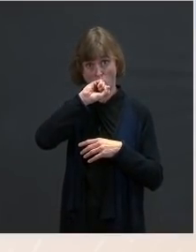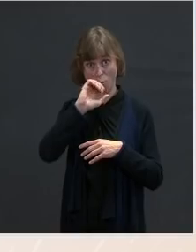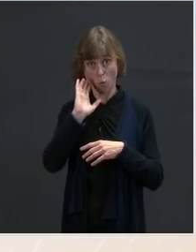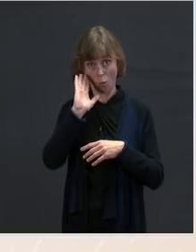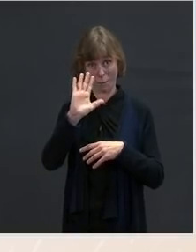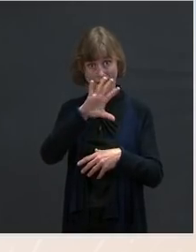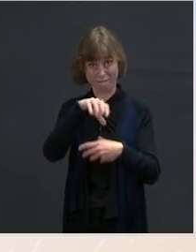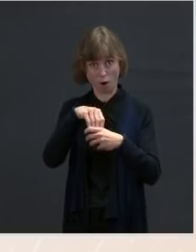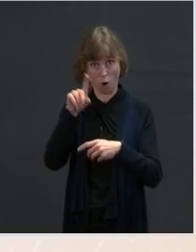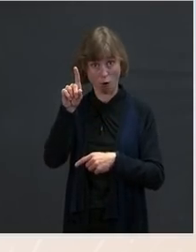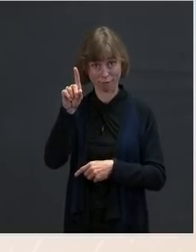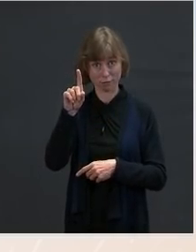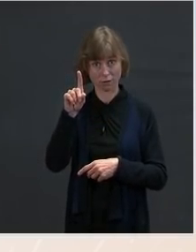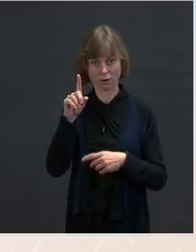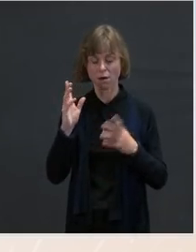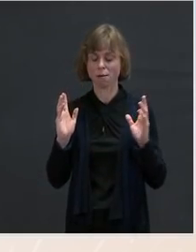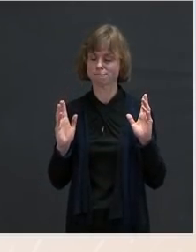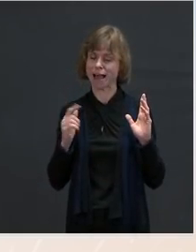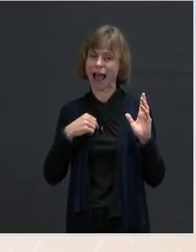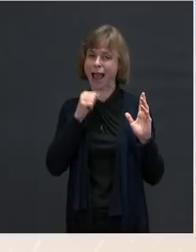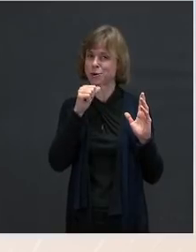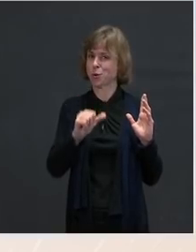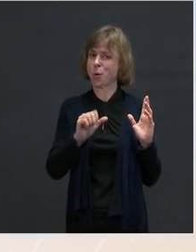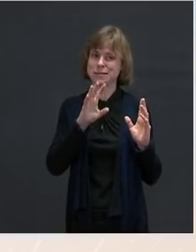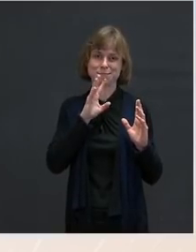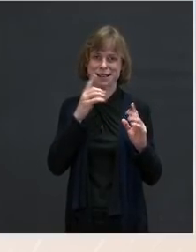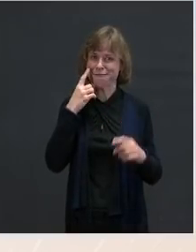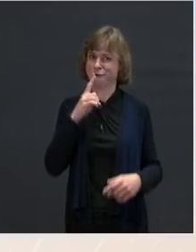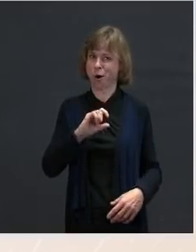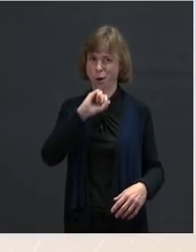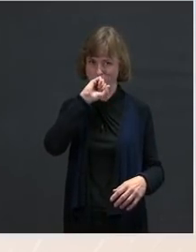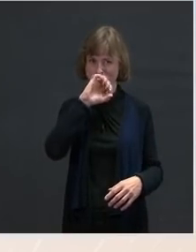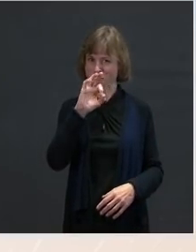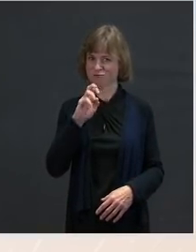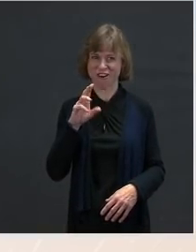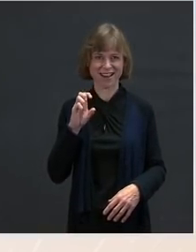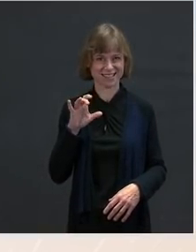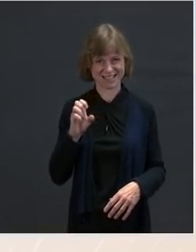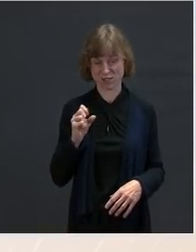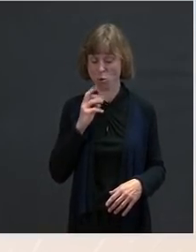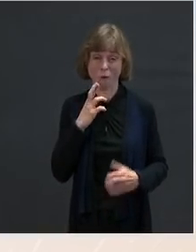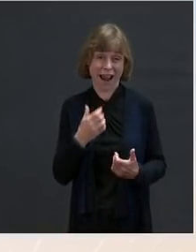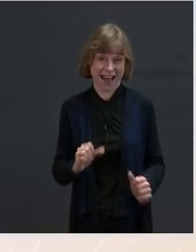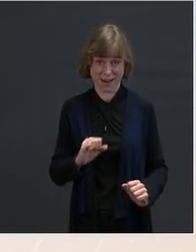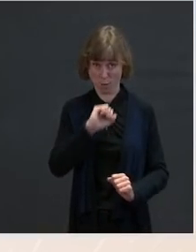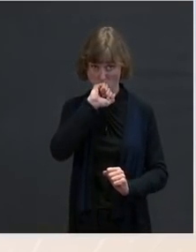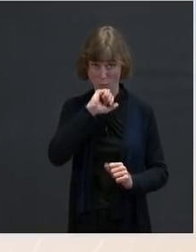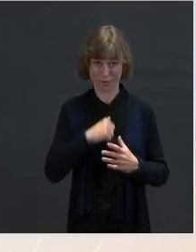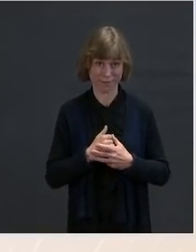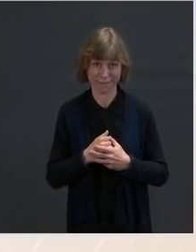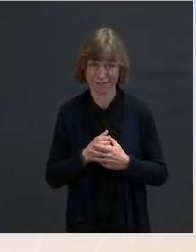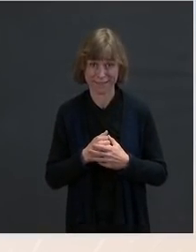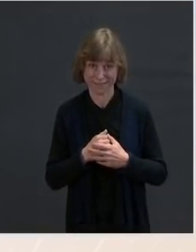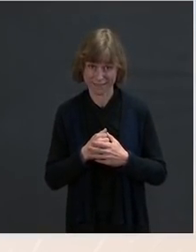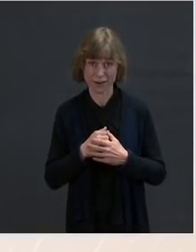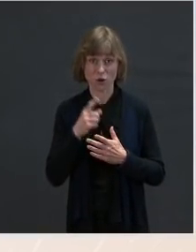Ms. Psaki: I certainly would never claim to speak for Pope Pran- -- for Pope Francis or any Pope. And you can certainly reach out to the Vatican